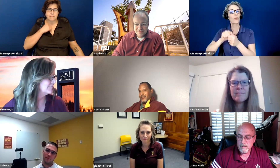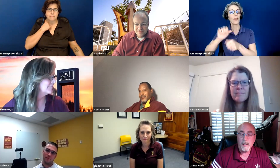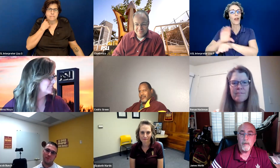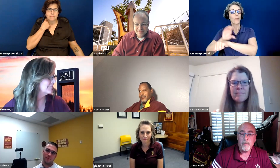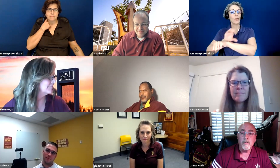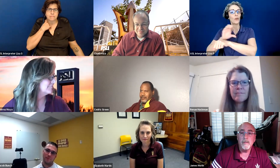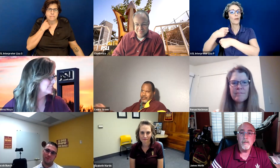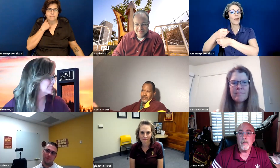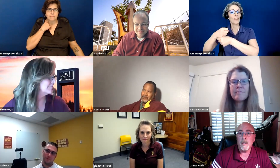Wasn't happy there.